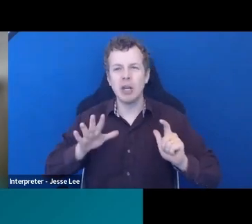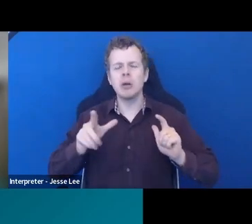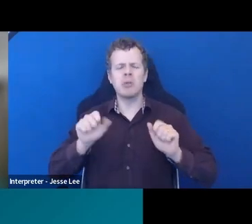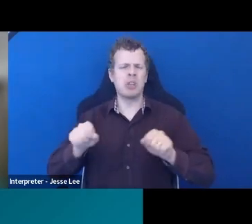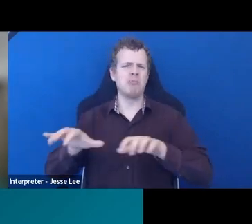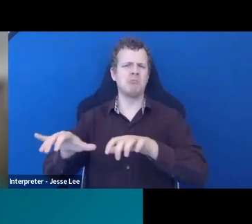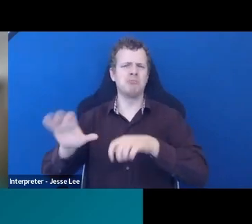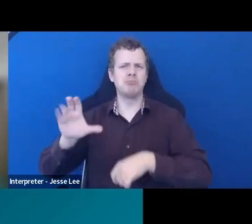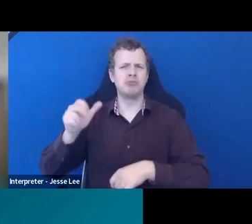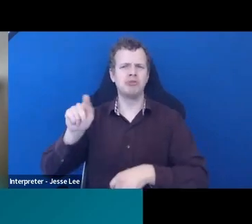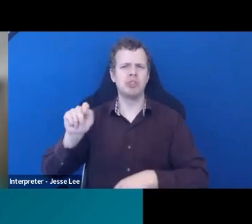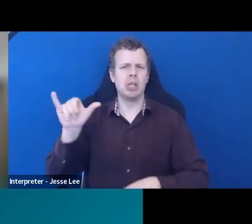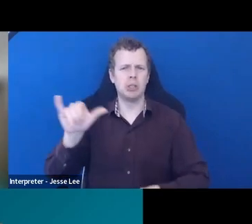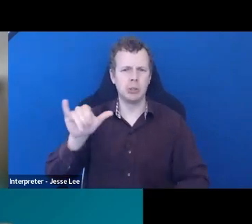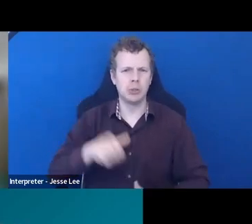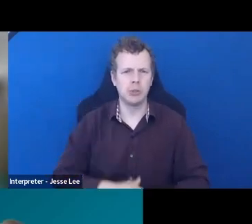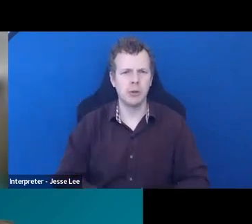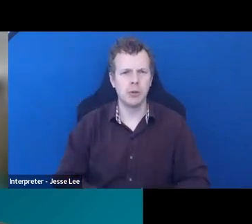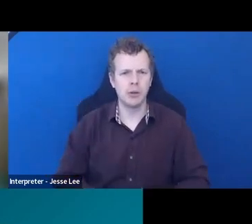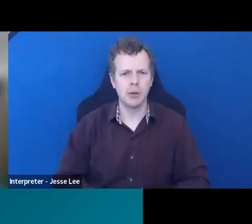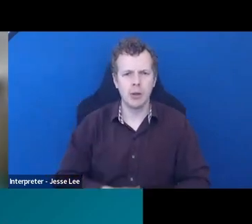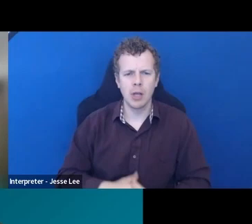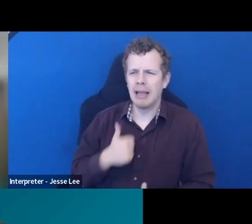Sorry Jamie and I wish I had put that on my slide.